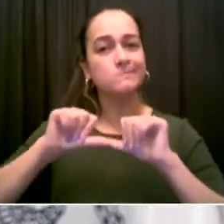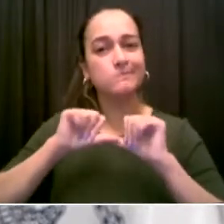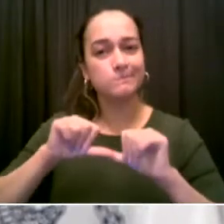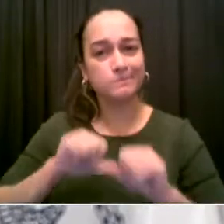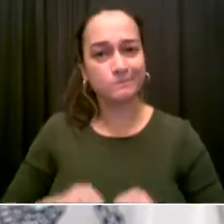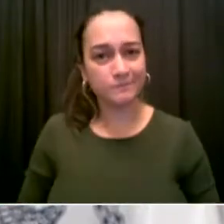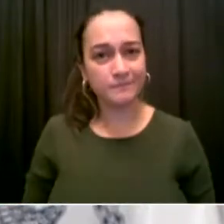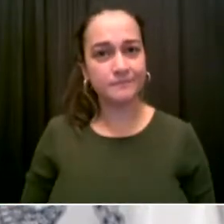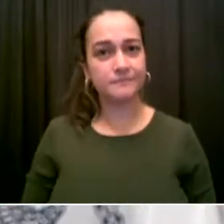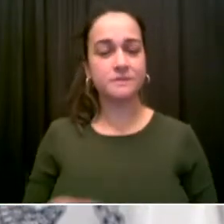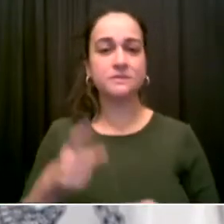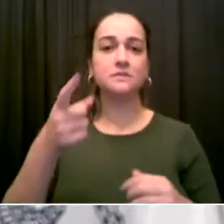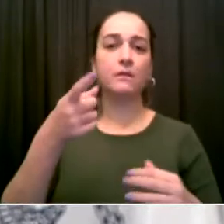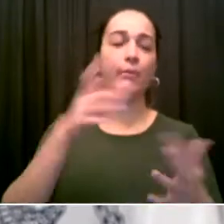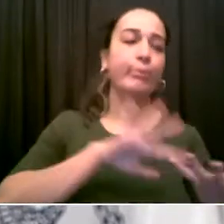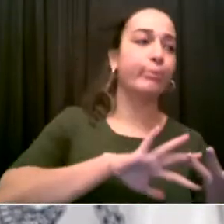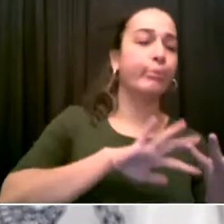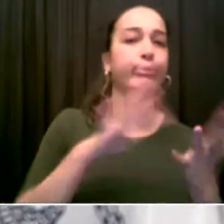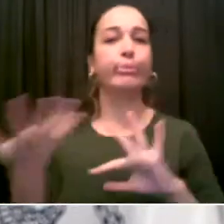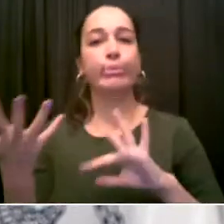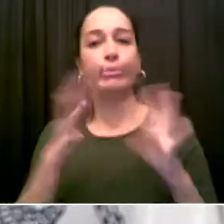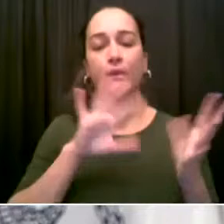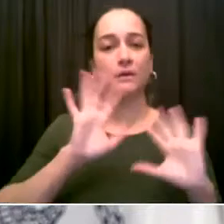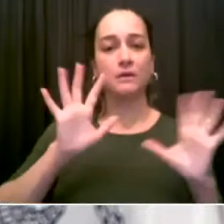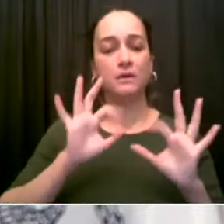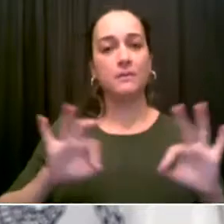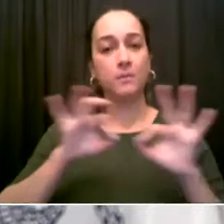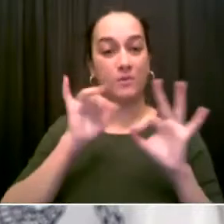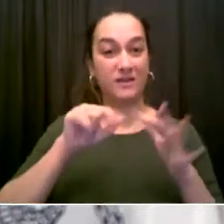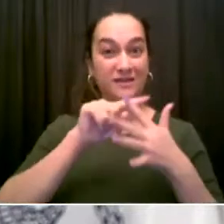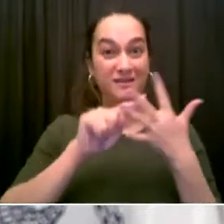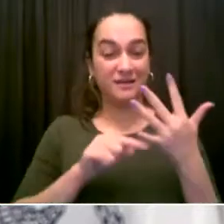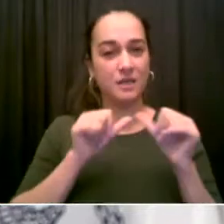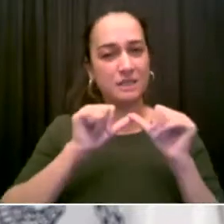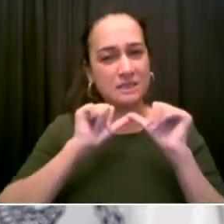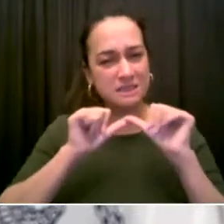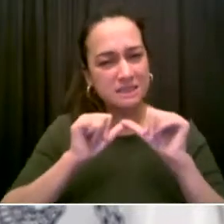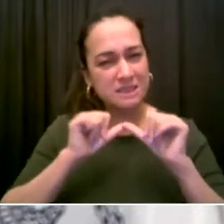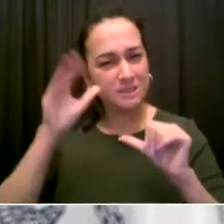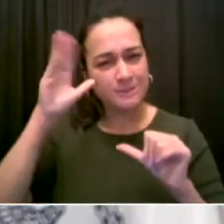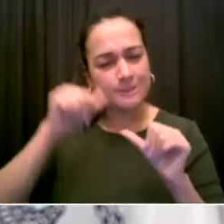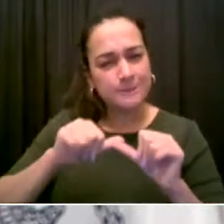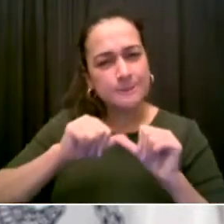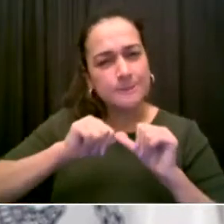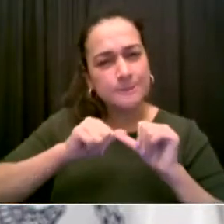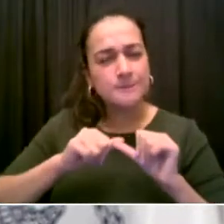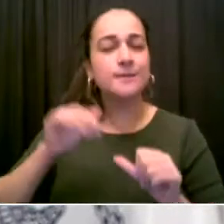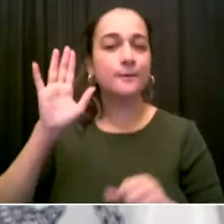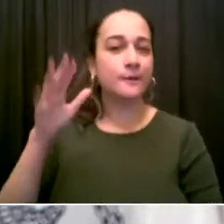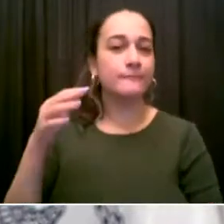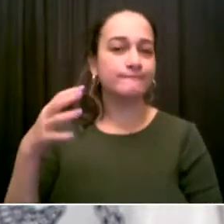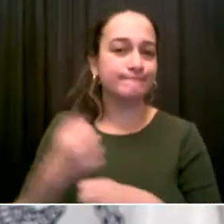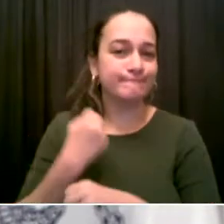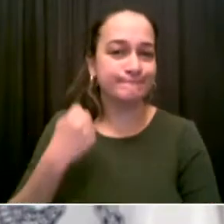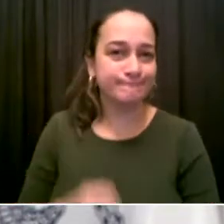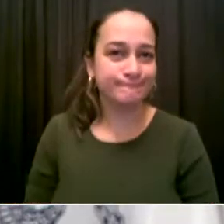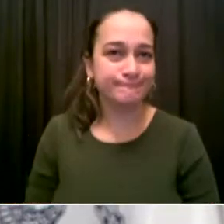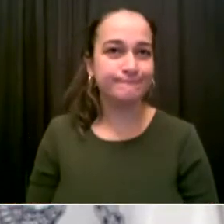WORK AND WE HAVE